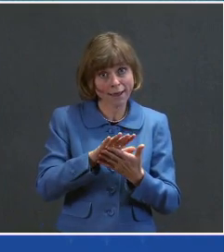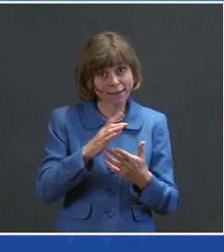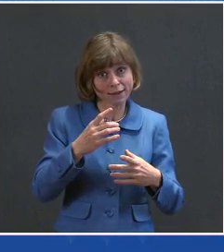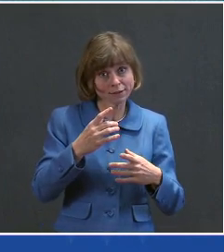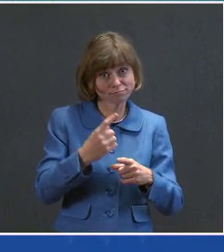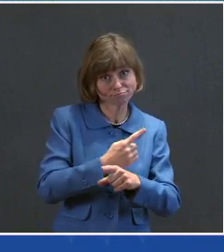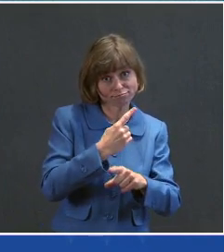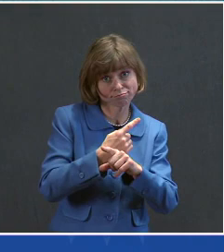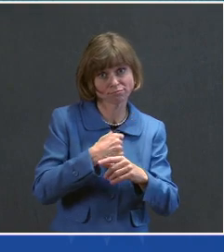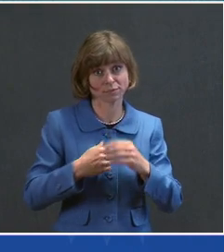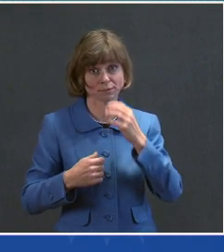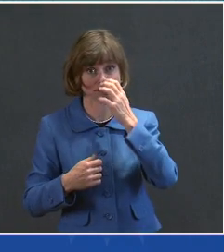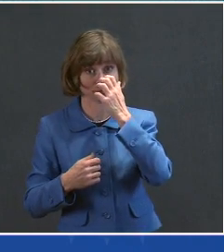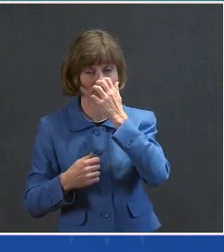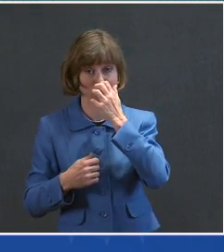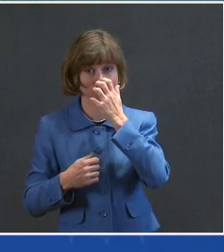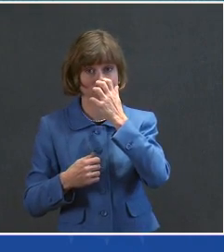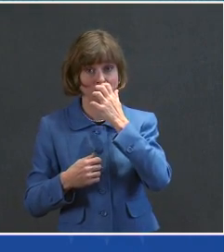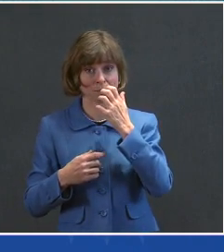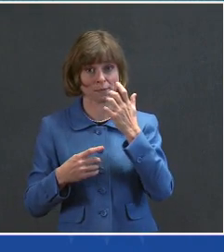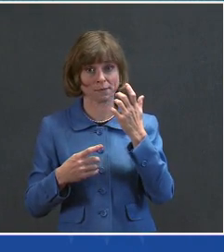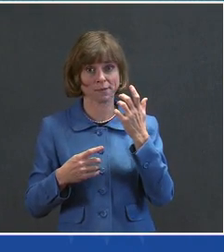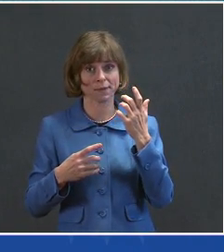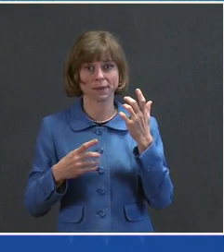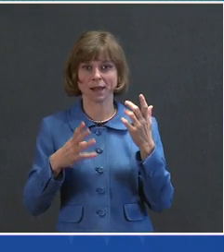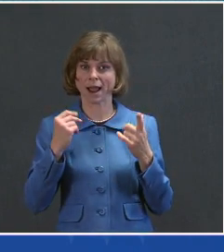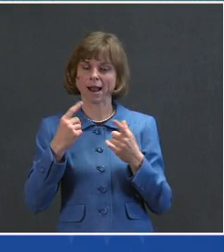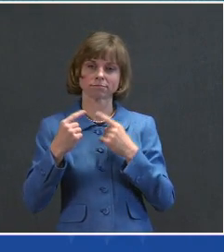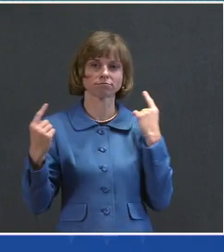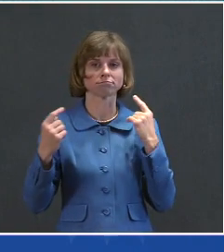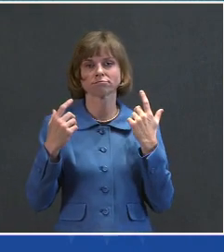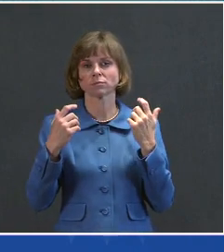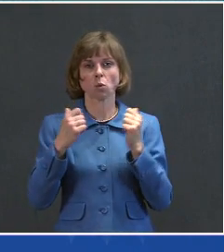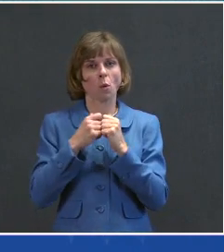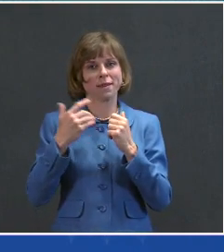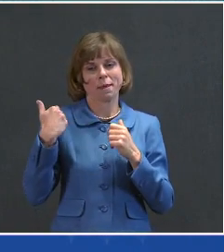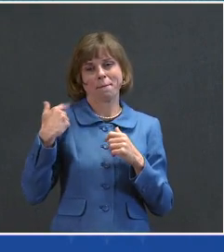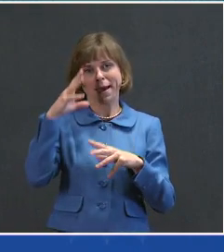in a great break with the past administration -- and because we're doing this at a time of COVID,